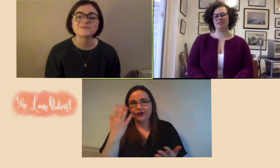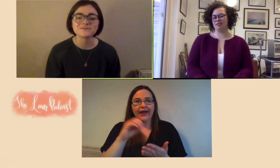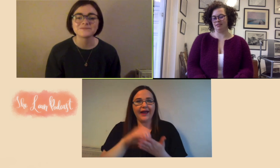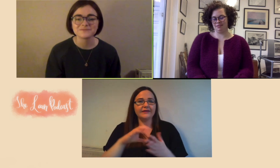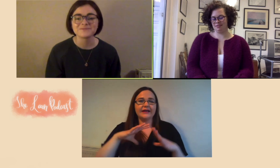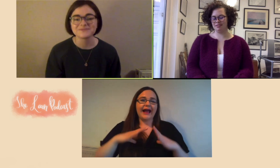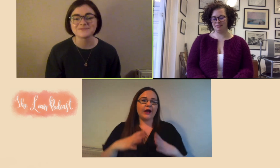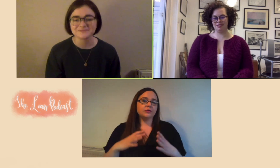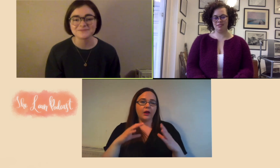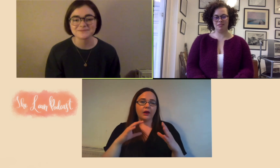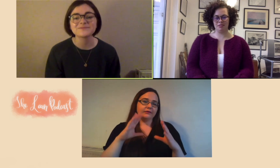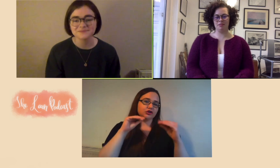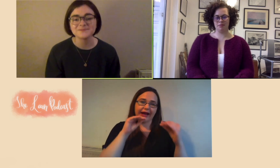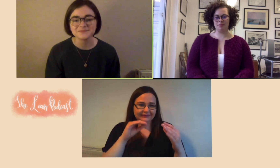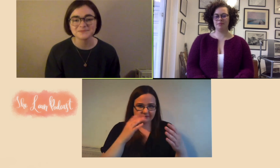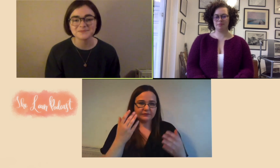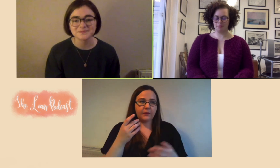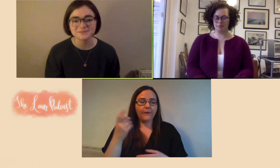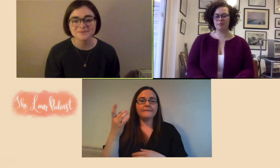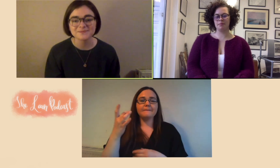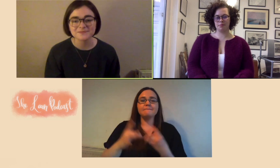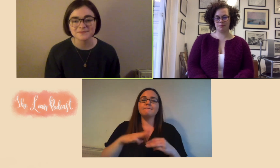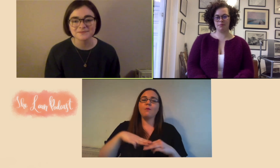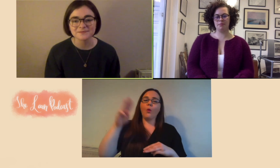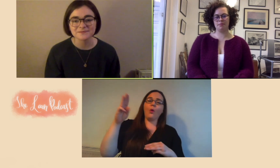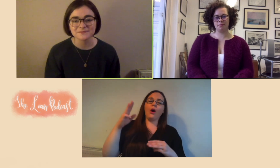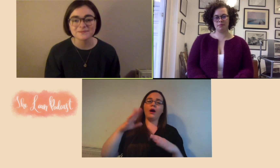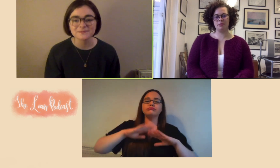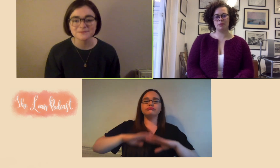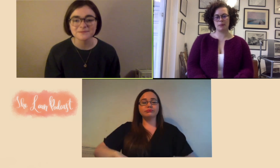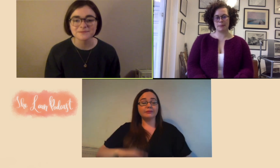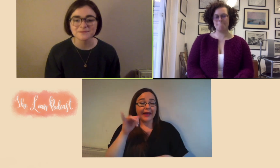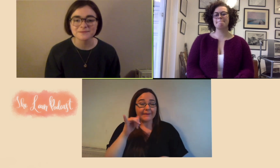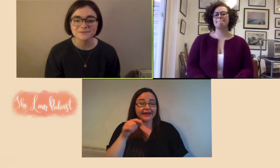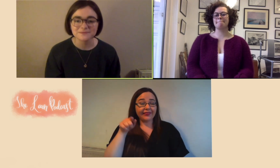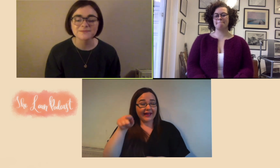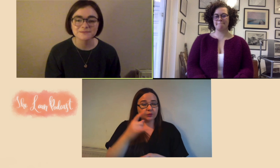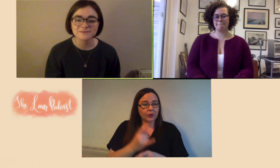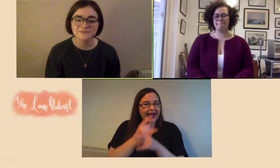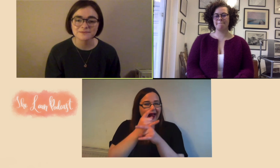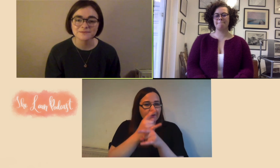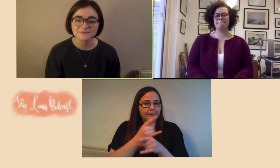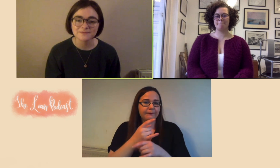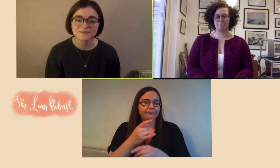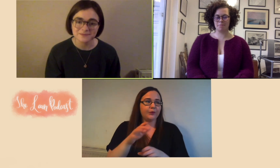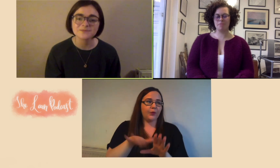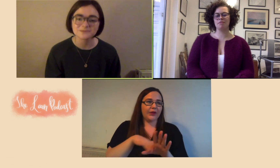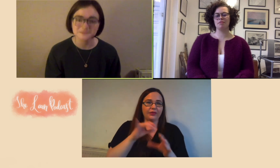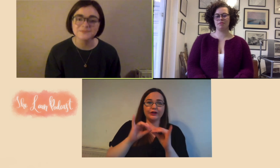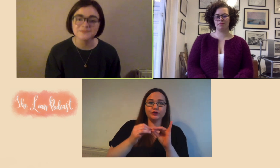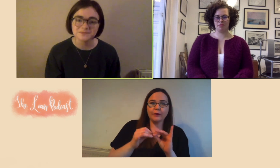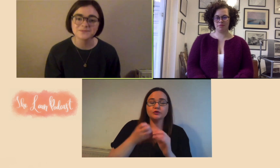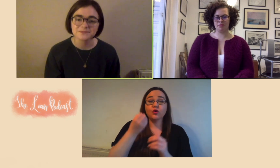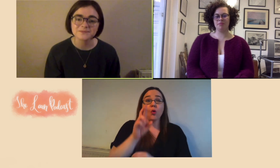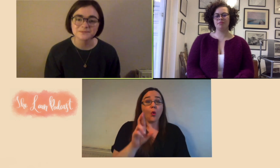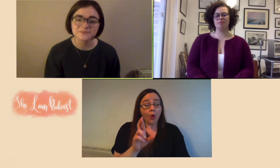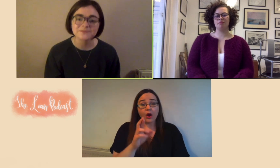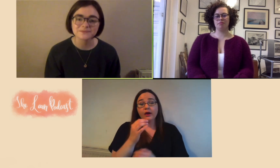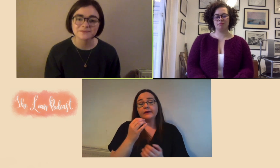it's a casual chat for everyone. So, to just make it more relaxed and definitely to help alleviate that aspect